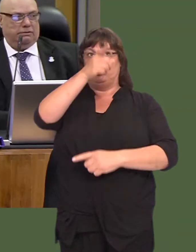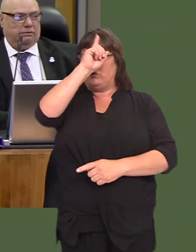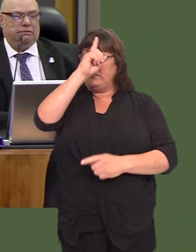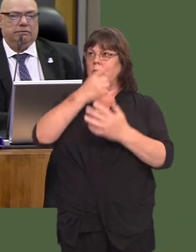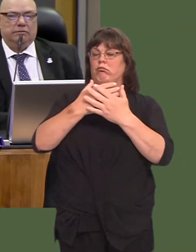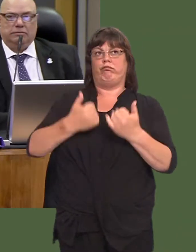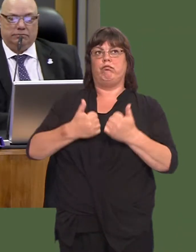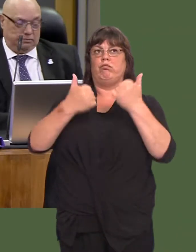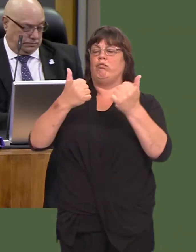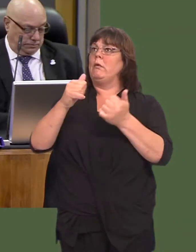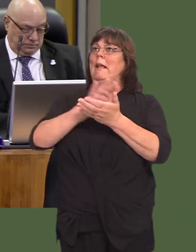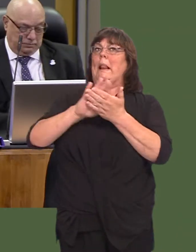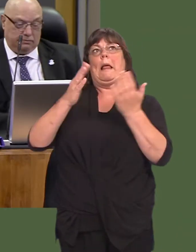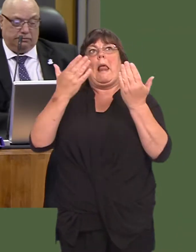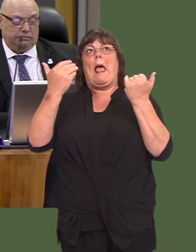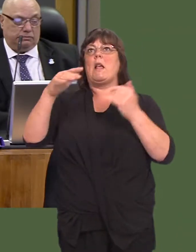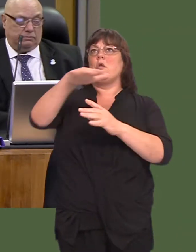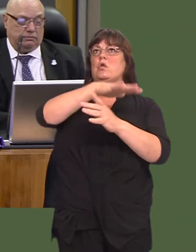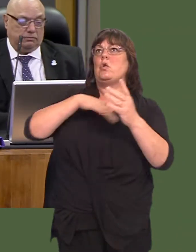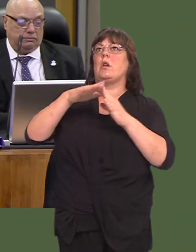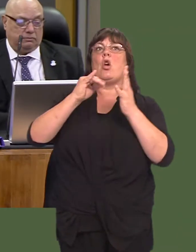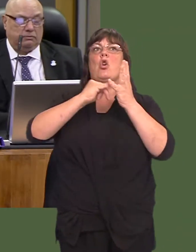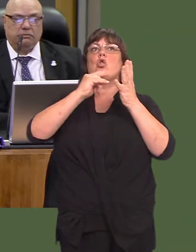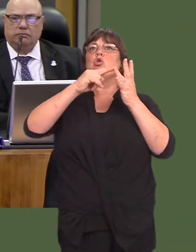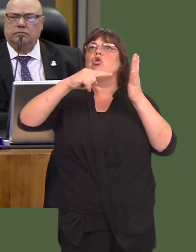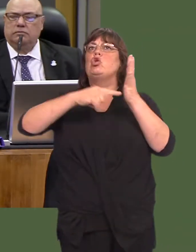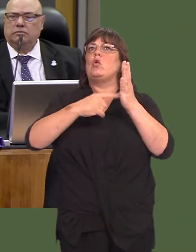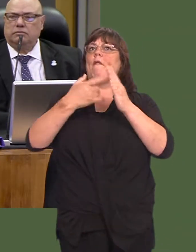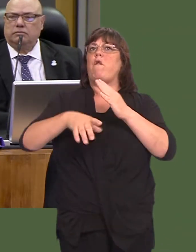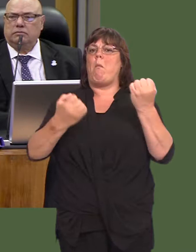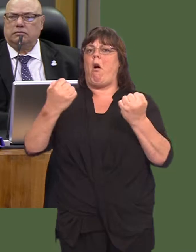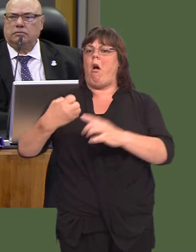zones have been hugely successful in their cities, reducing soot emissions from exhausts